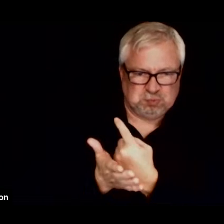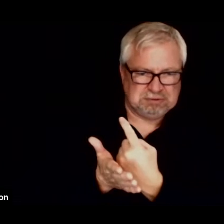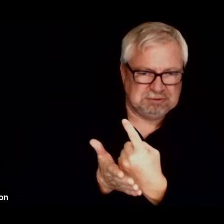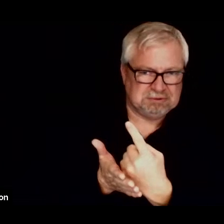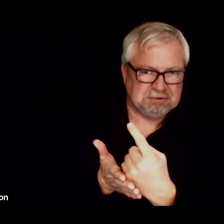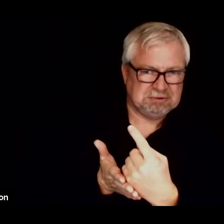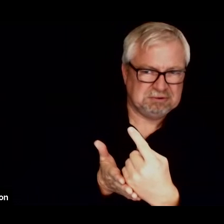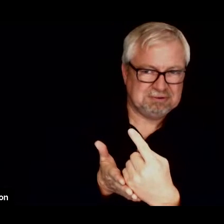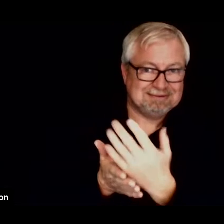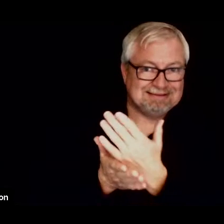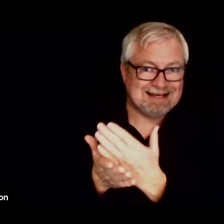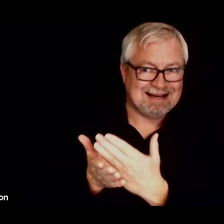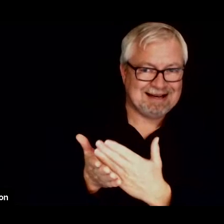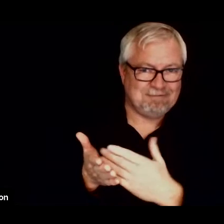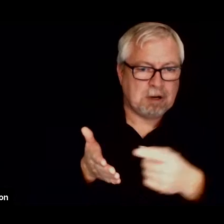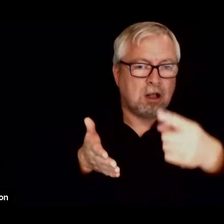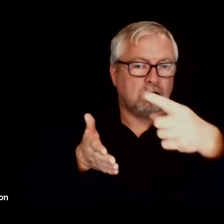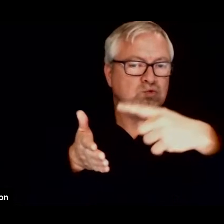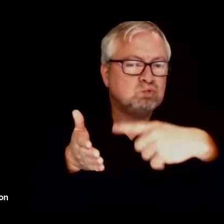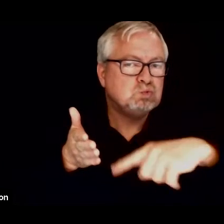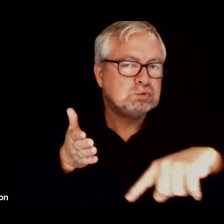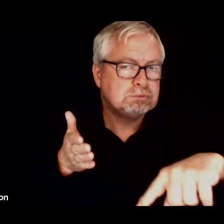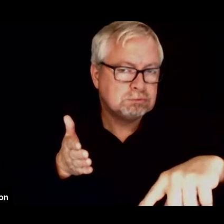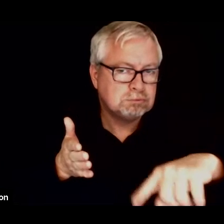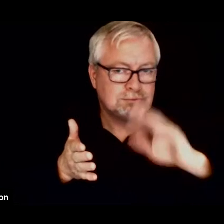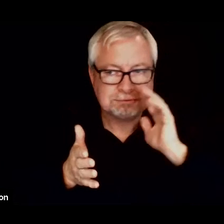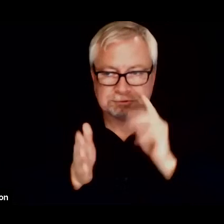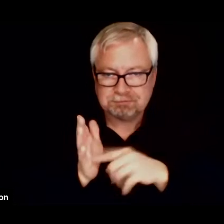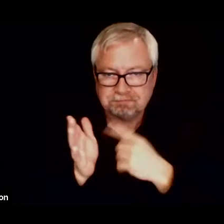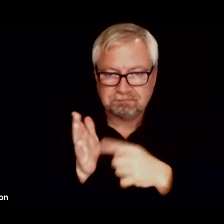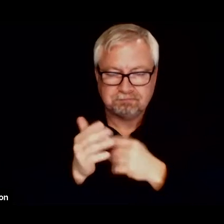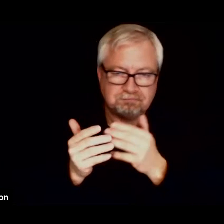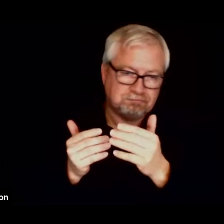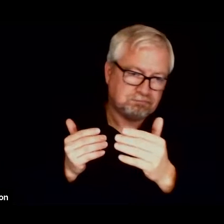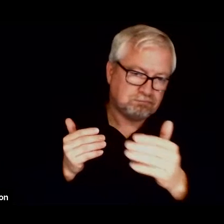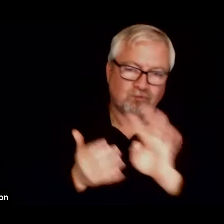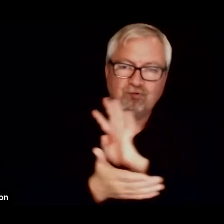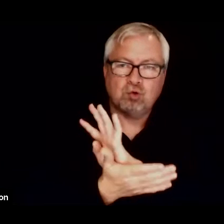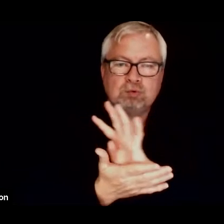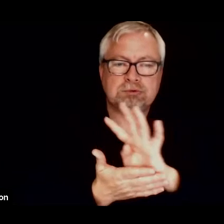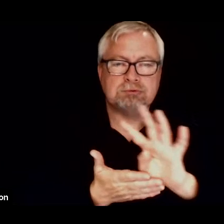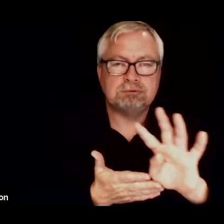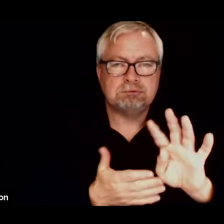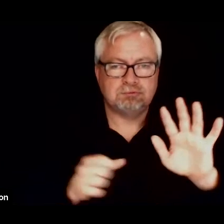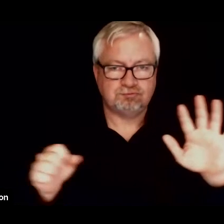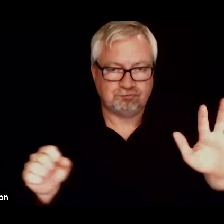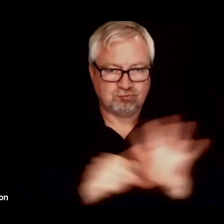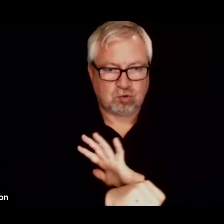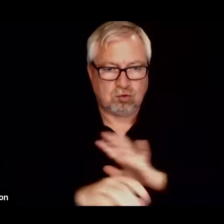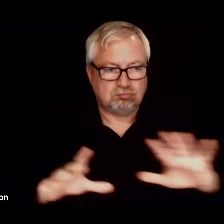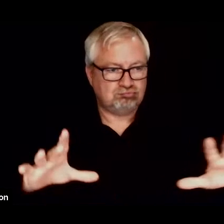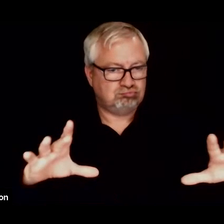it can take up to a full four weeks before that effect is is more visible to us um we